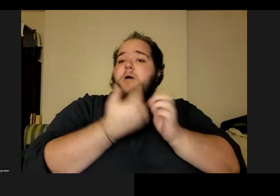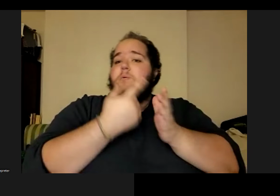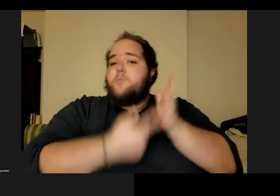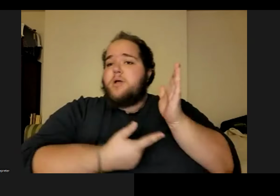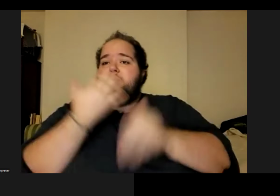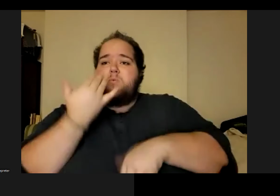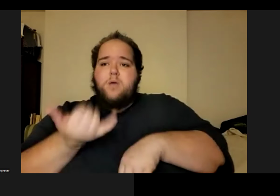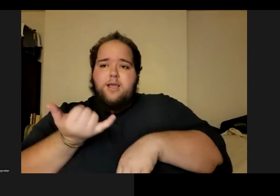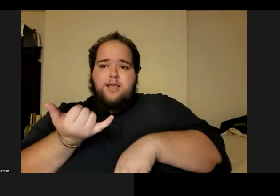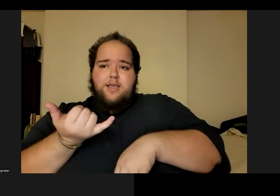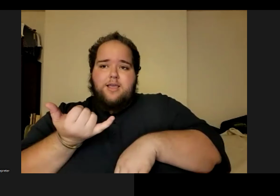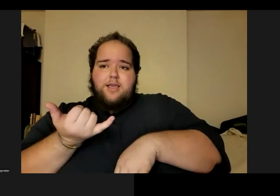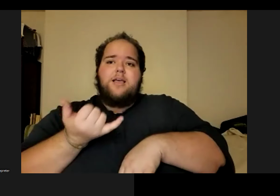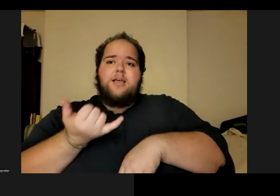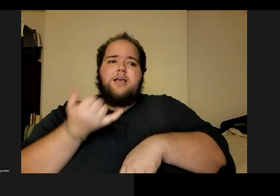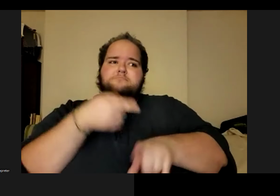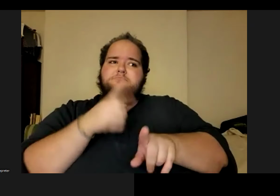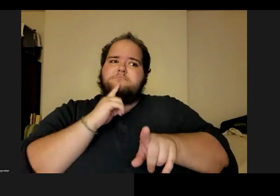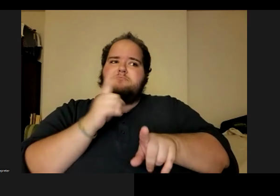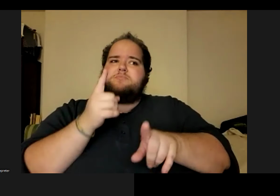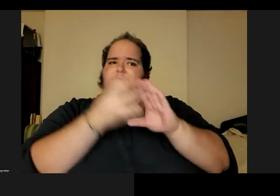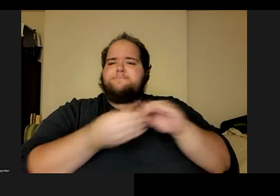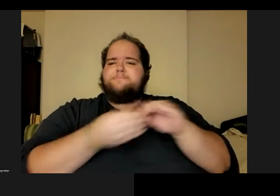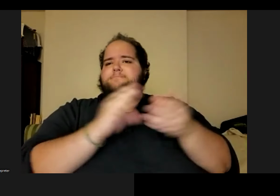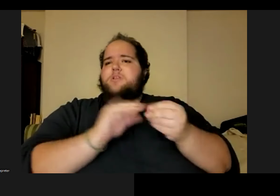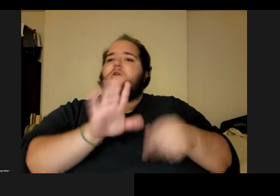And it tells the story of your work. So…